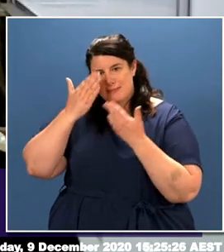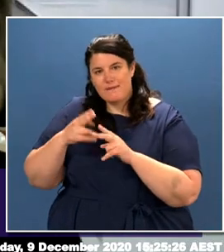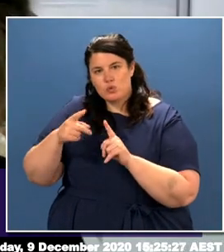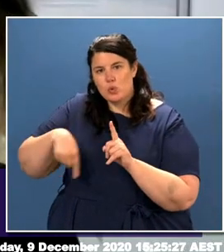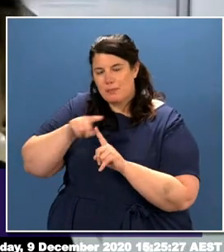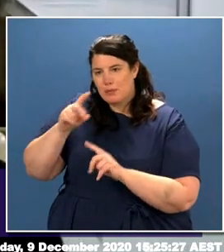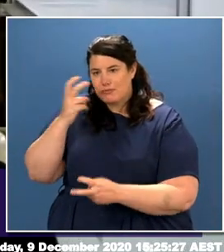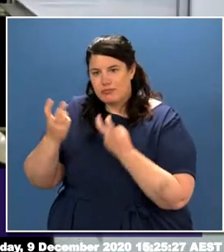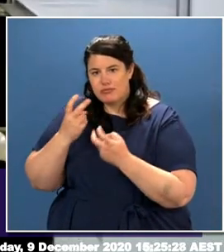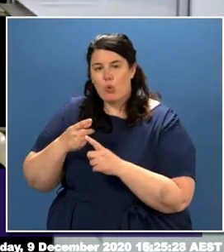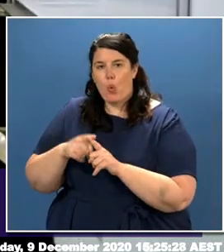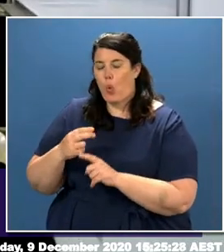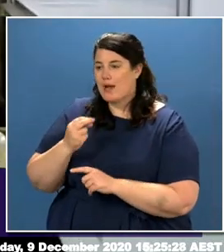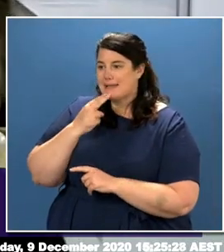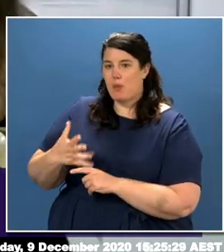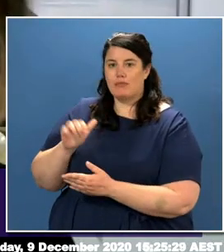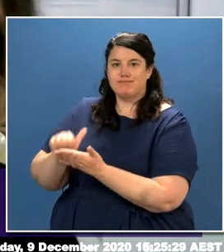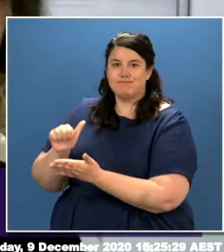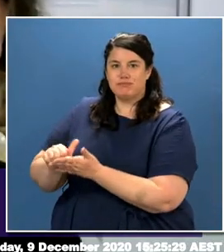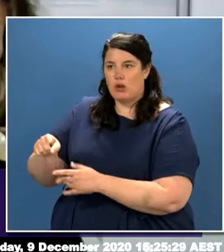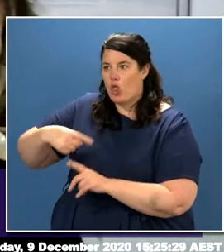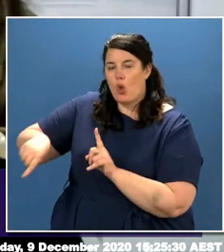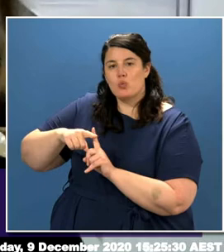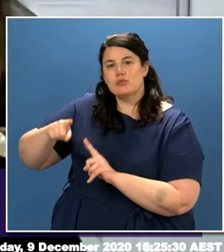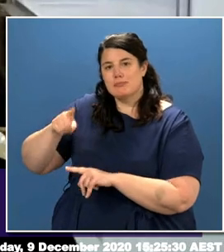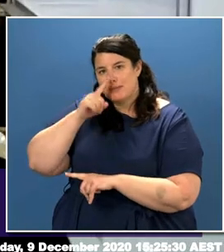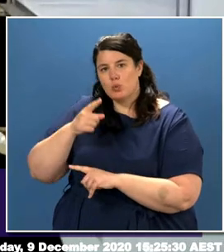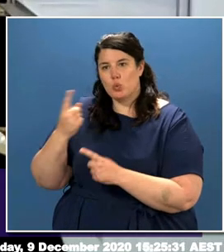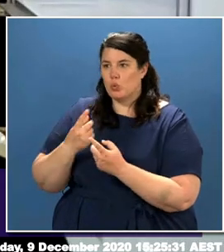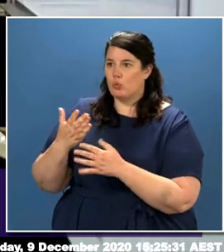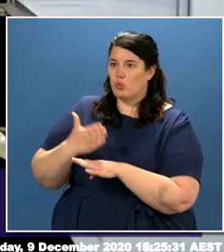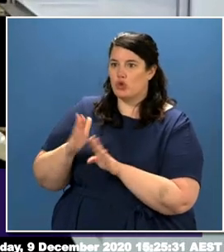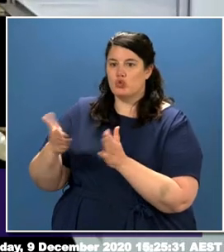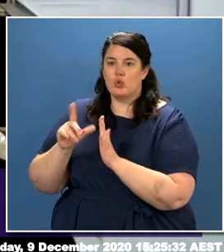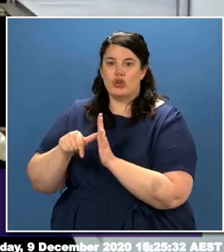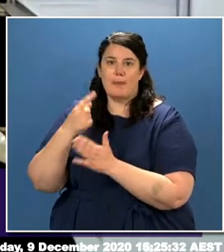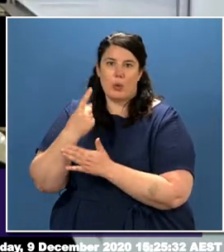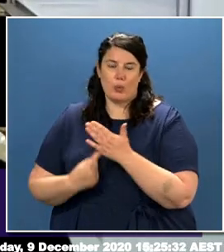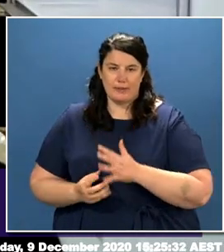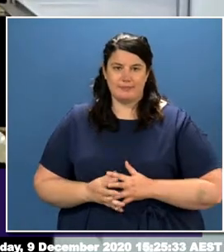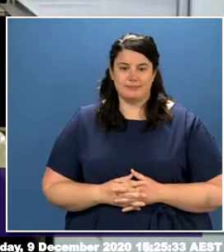exploitative processes that some of the young people shared with us. So, and... Yeah, so.